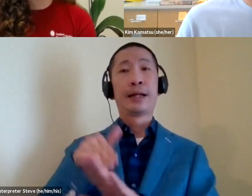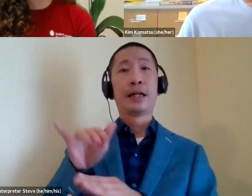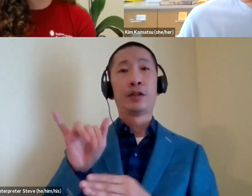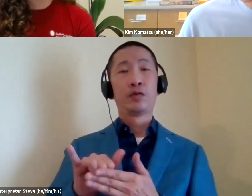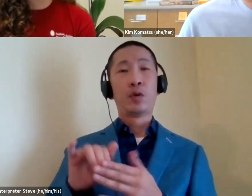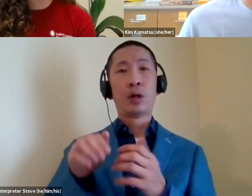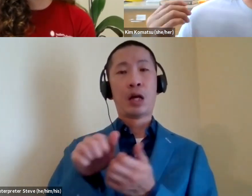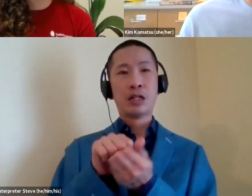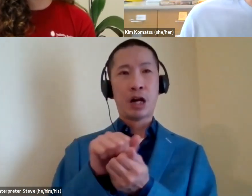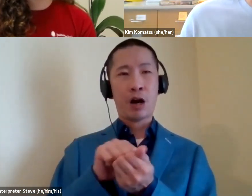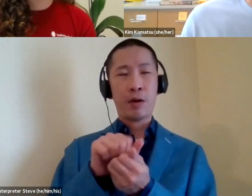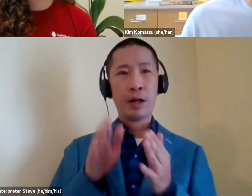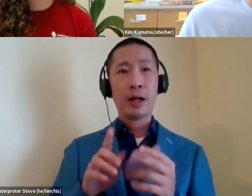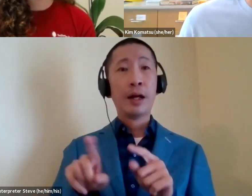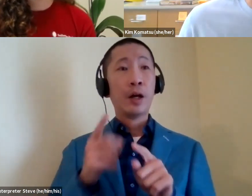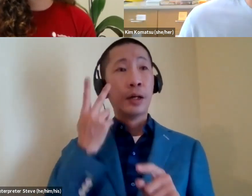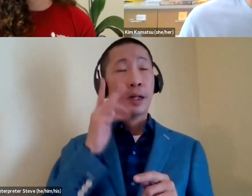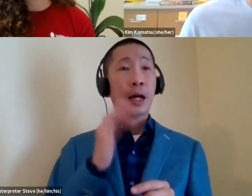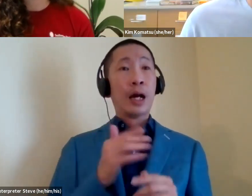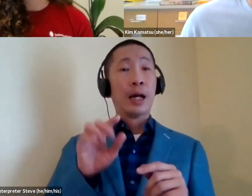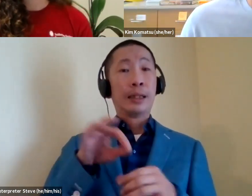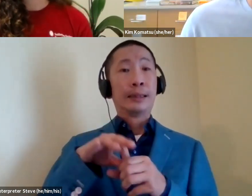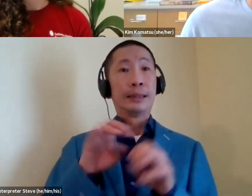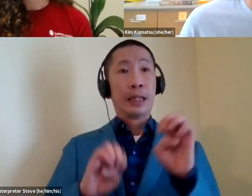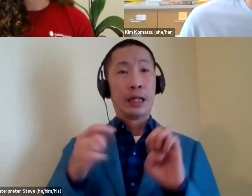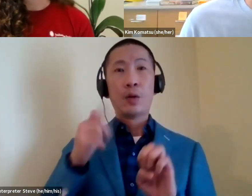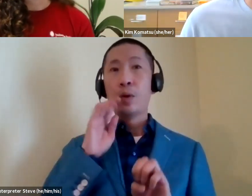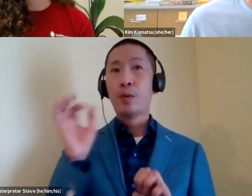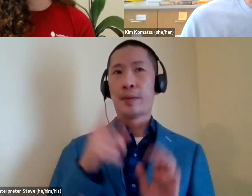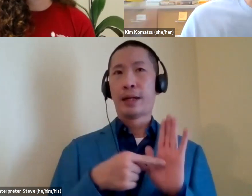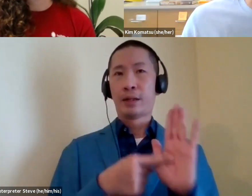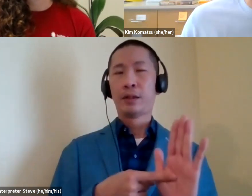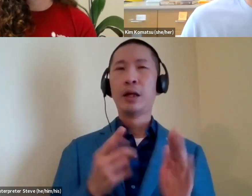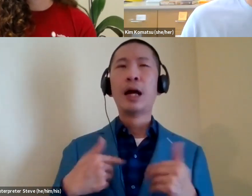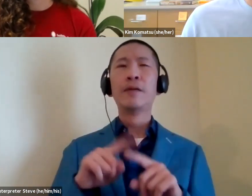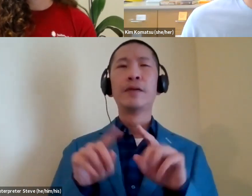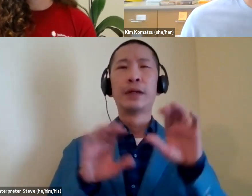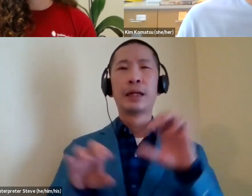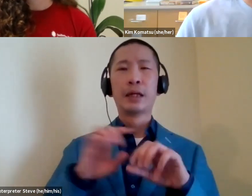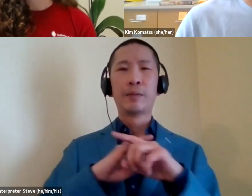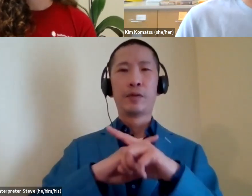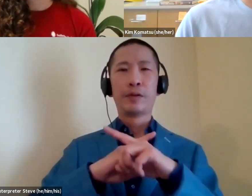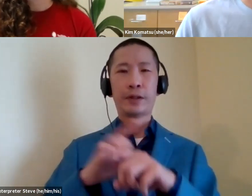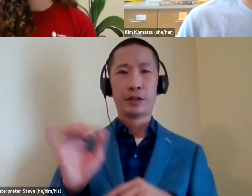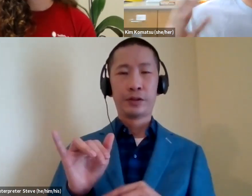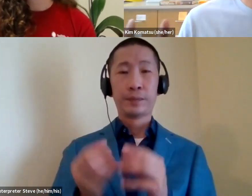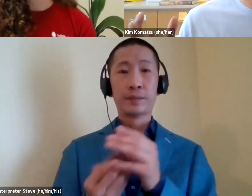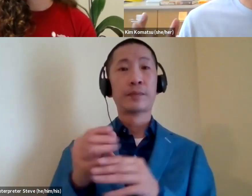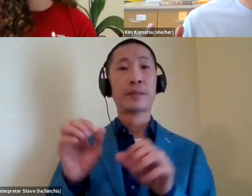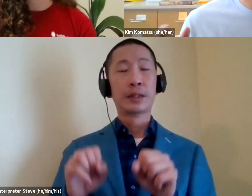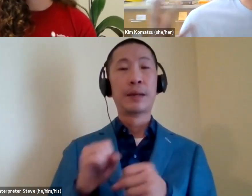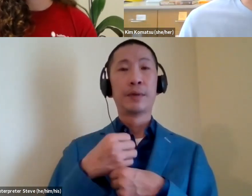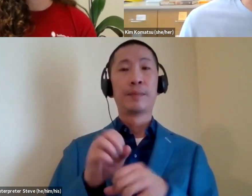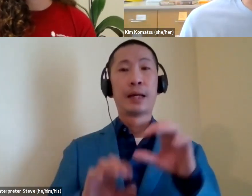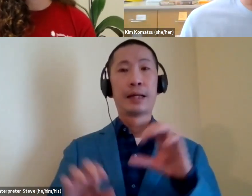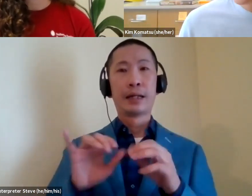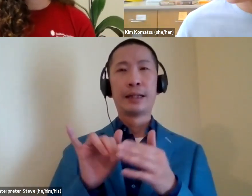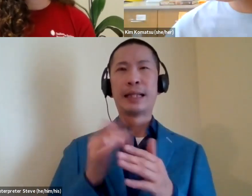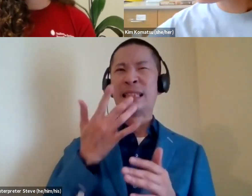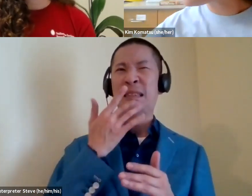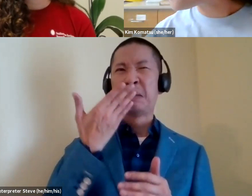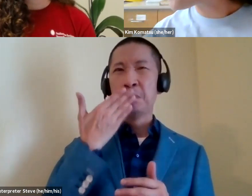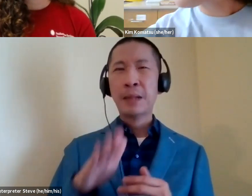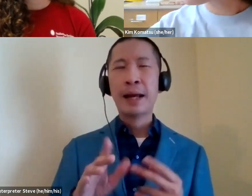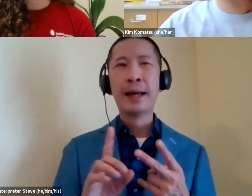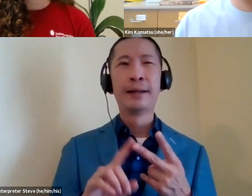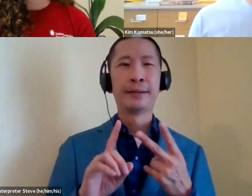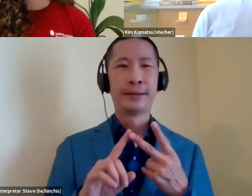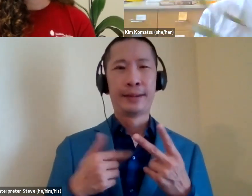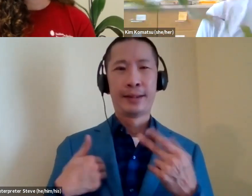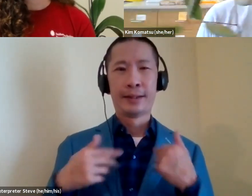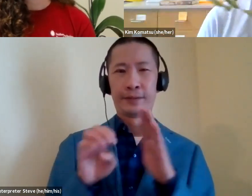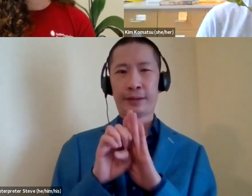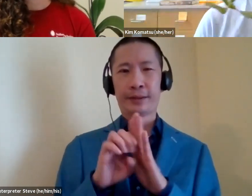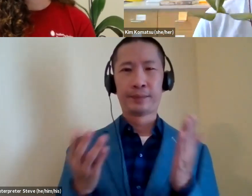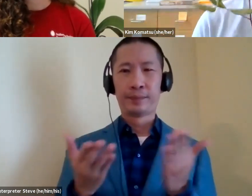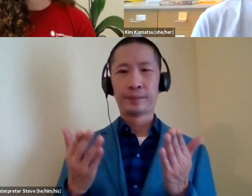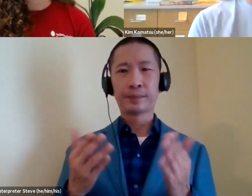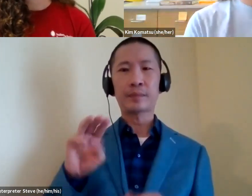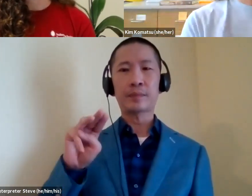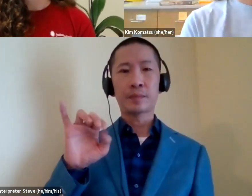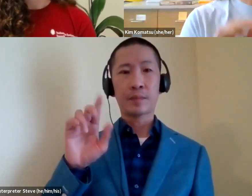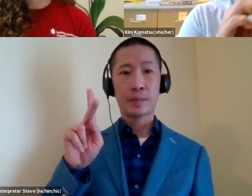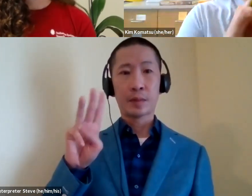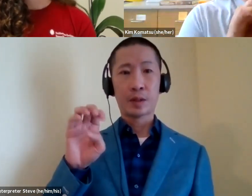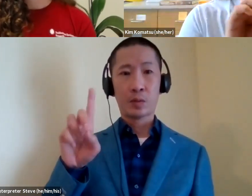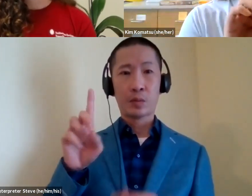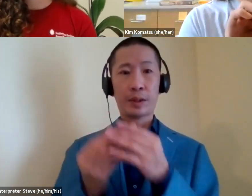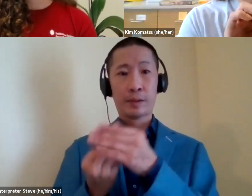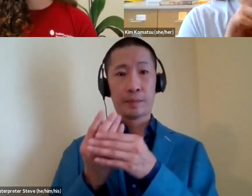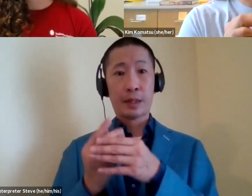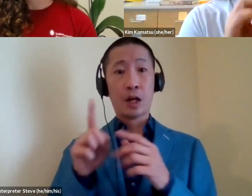Kim Komatsu (she/her): But as we'll see with our tea experiment that we're about to go back to here there's also lots of chemical defenses so plans can be producing chemicals that tastes bad. I have an example here of a milk weed plant that when you pull off there'll be